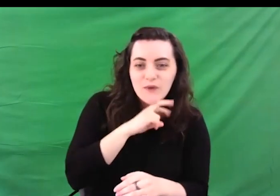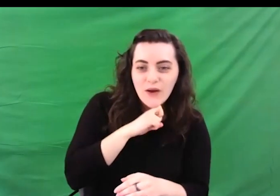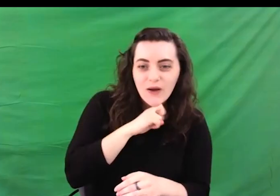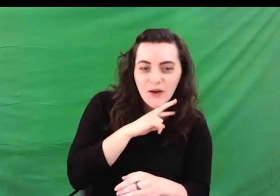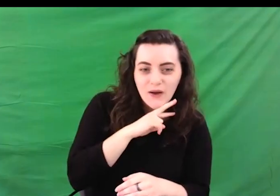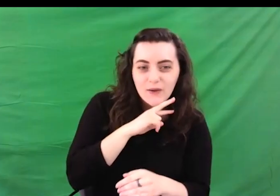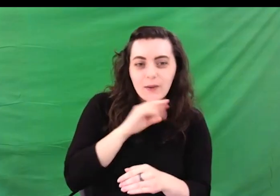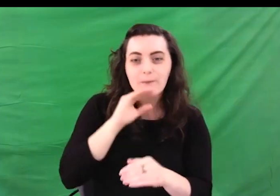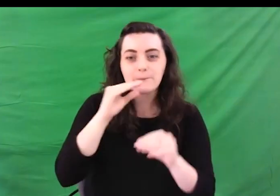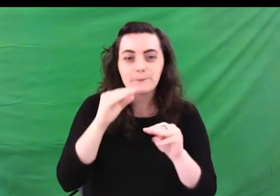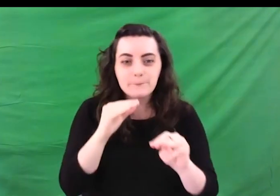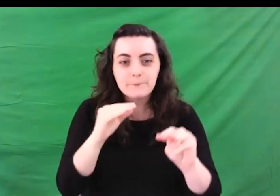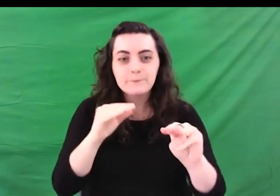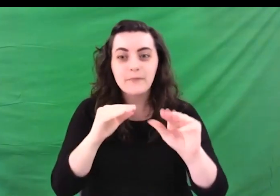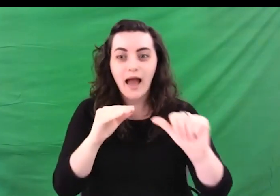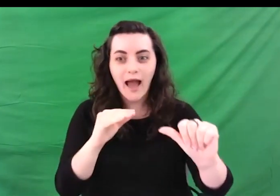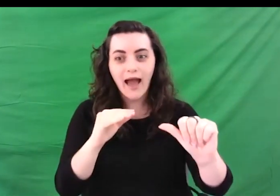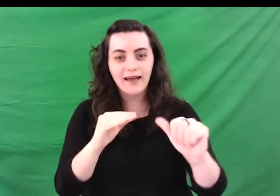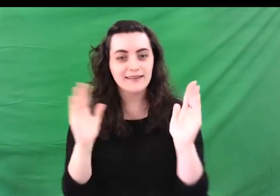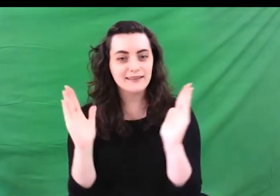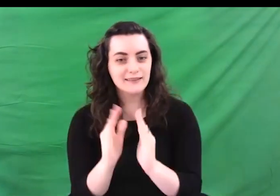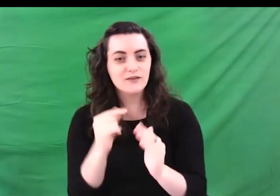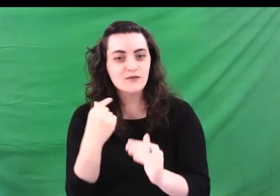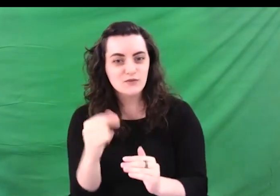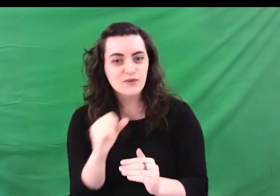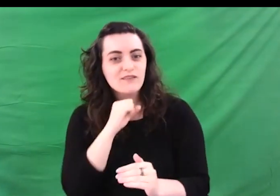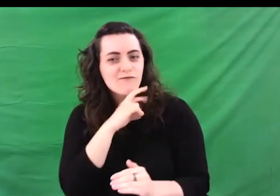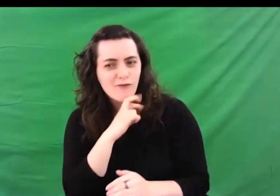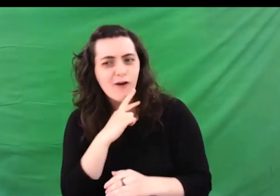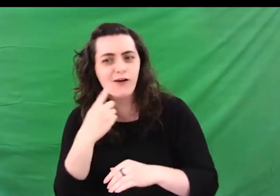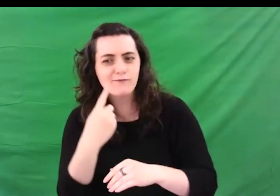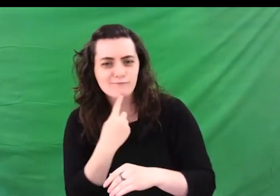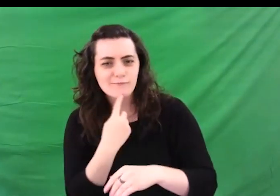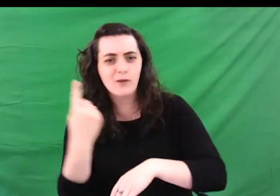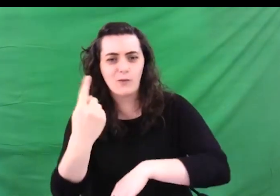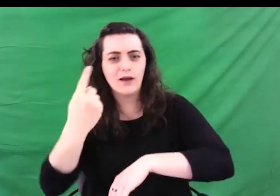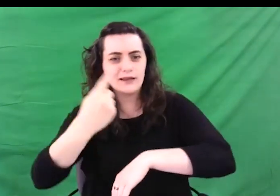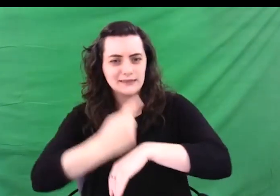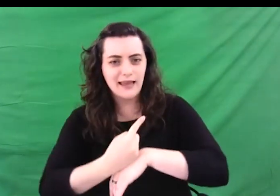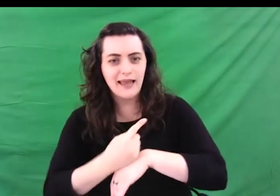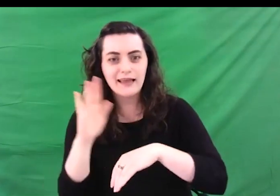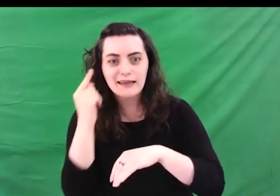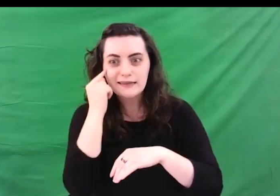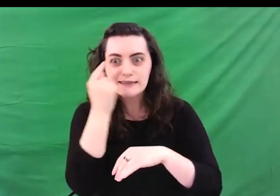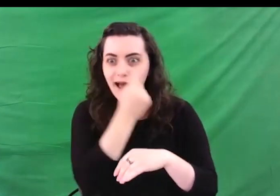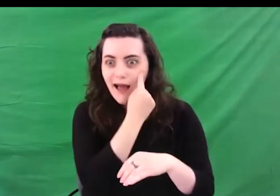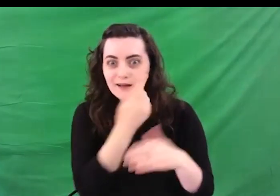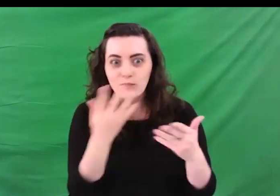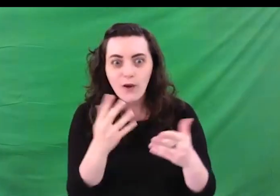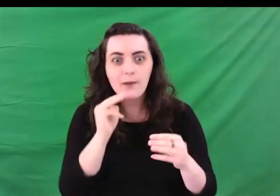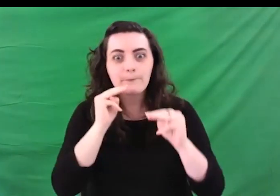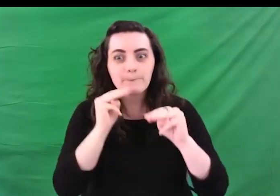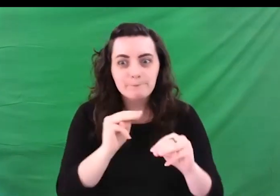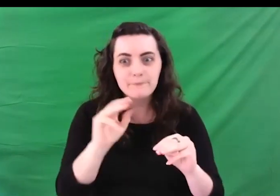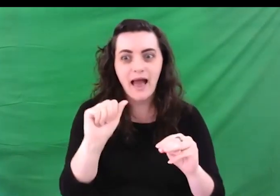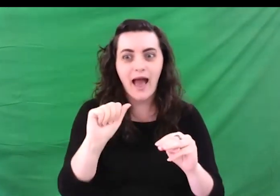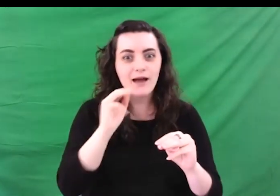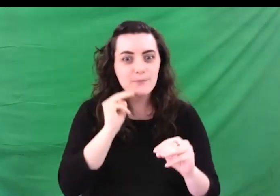"mm" ah went the little green frog one day and his eyes went "mm", ah, "mm", ah, ah.